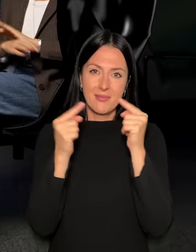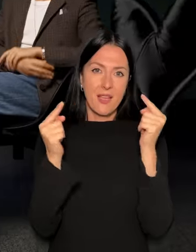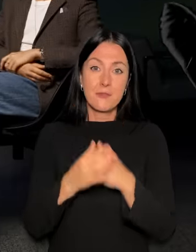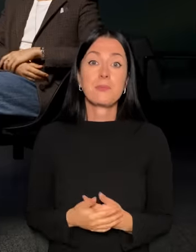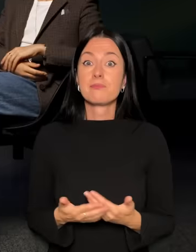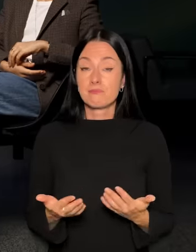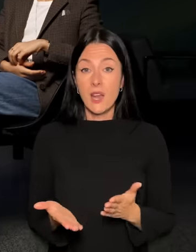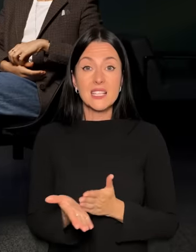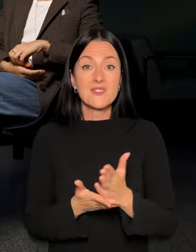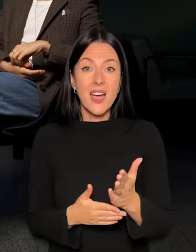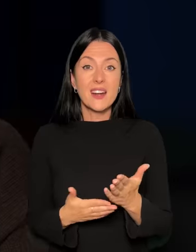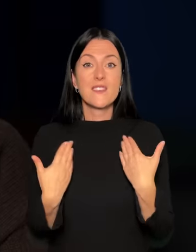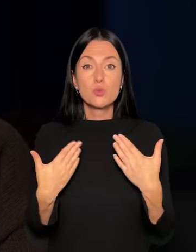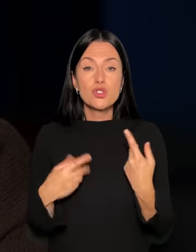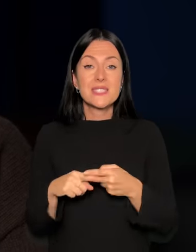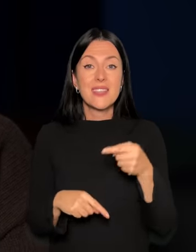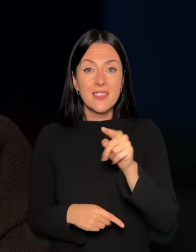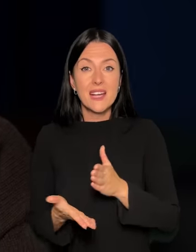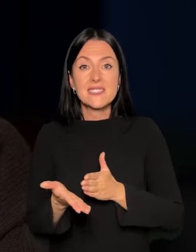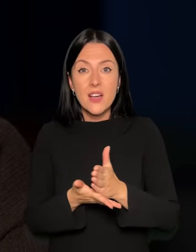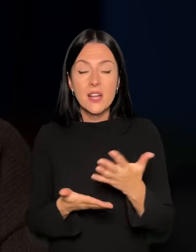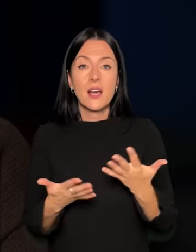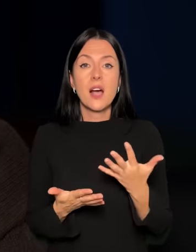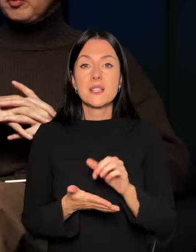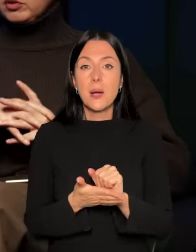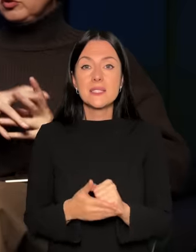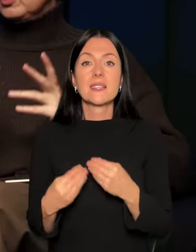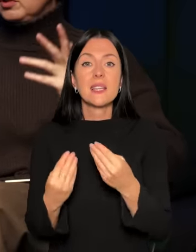You see, the leisure sector provides services directly